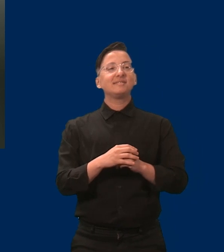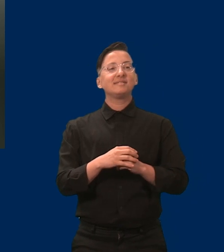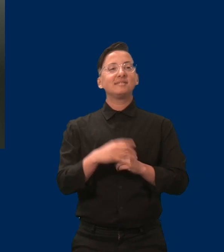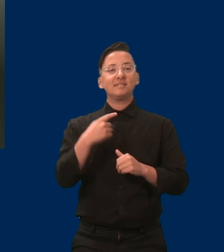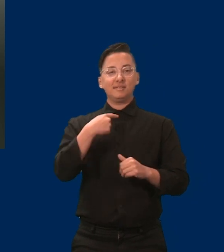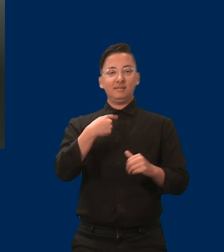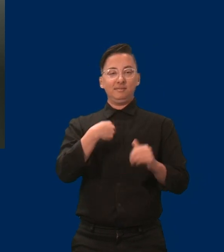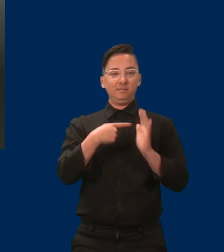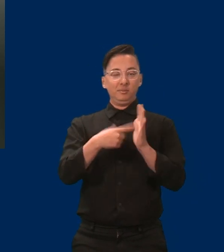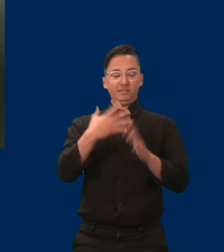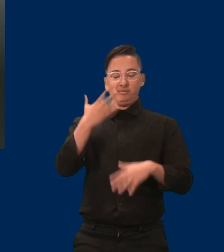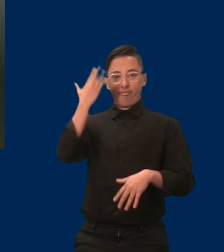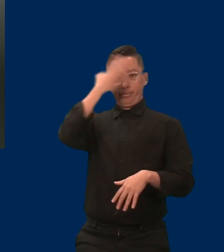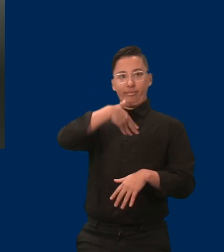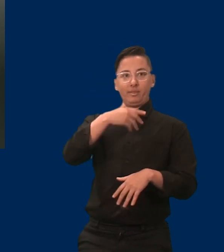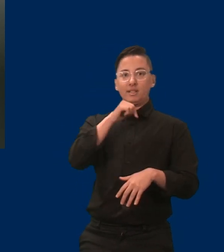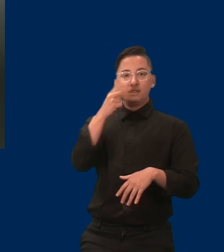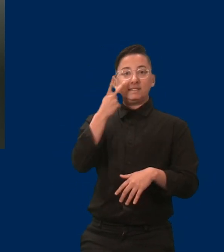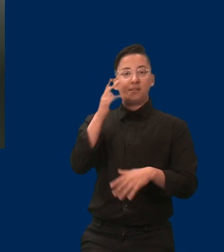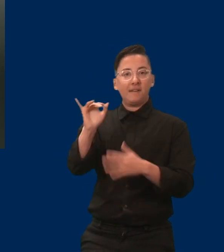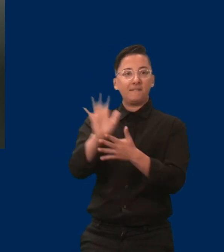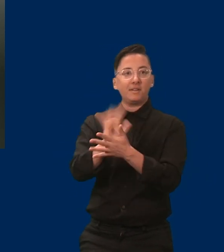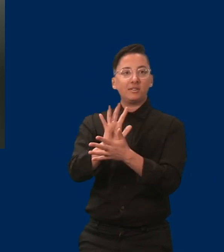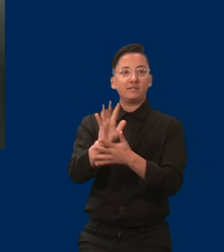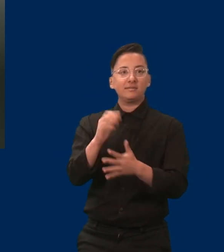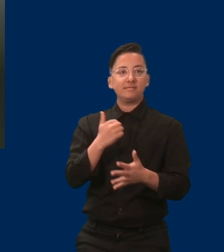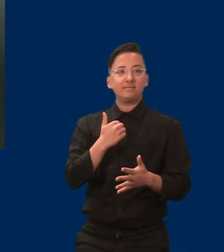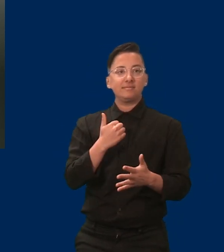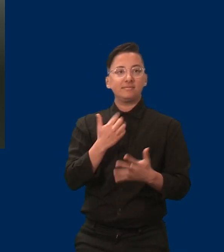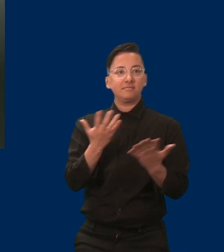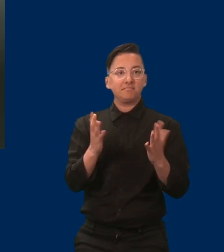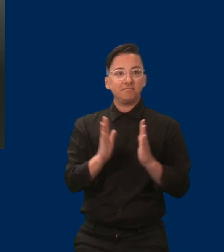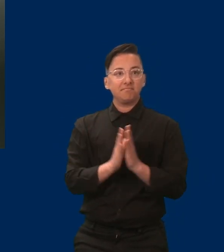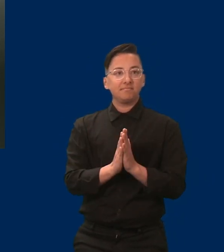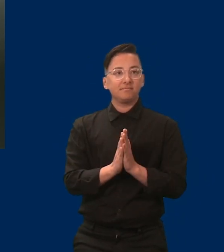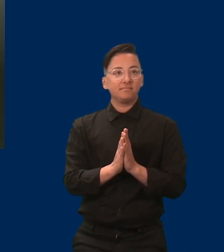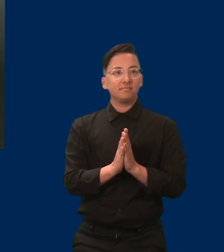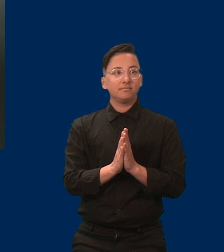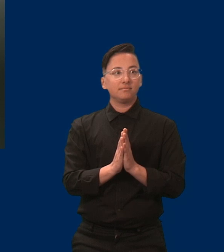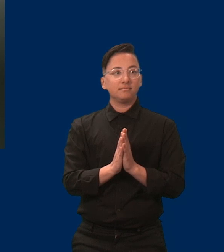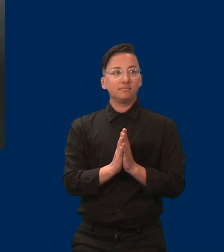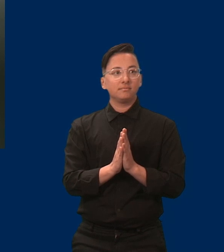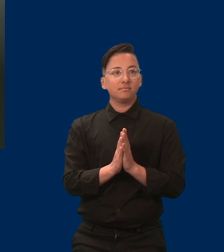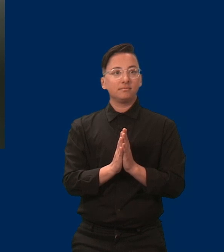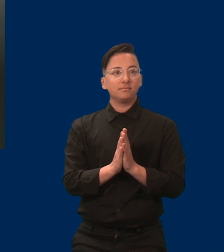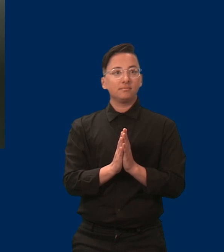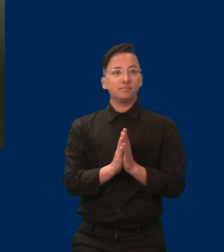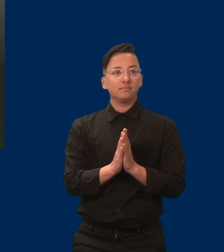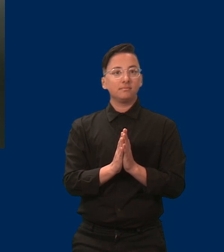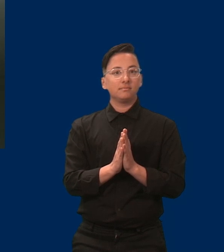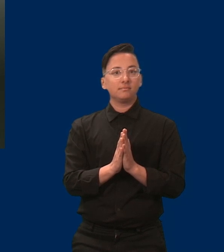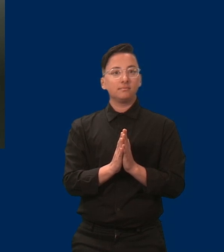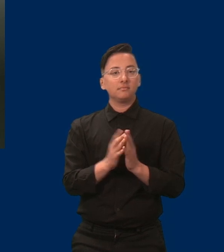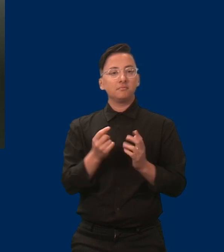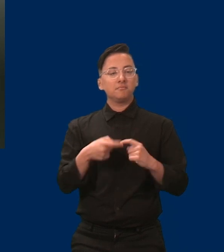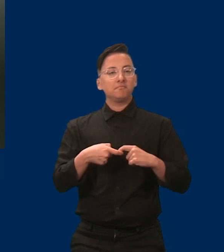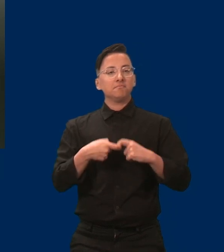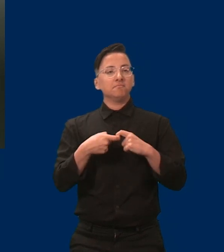who were in the room here. I know, Aaron, you had a couple questions